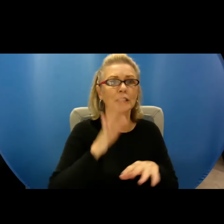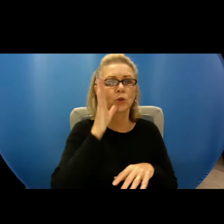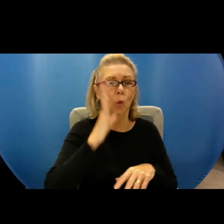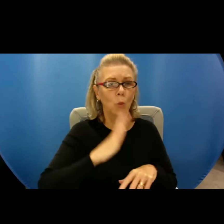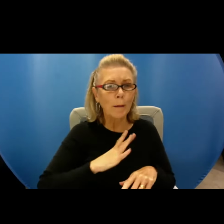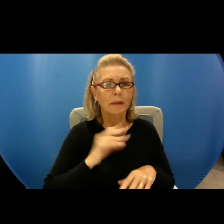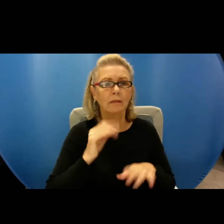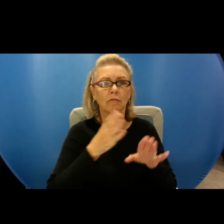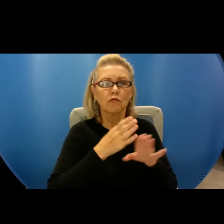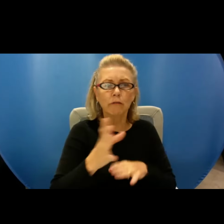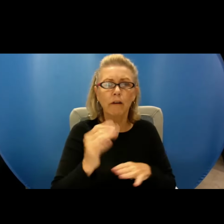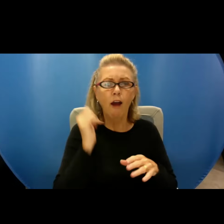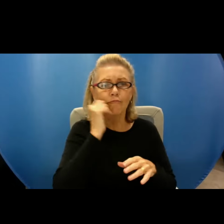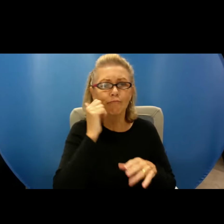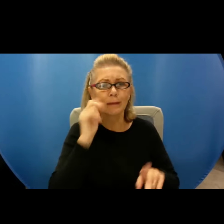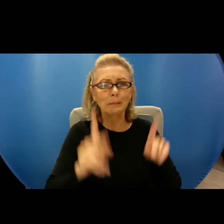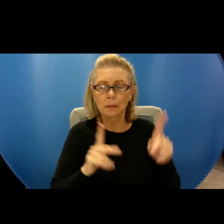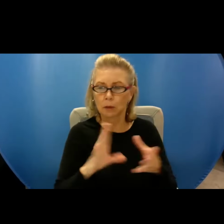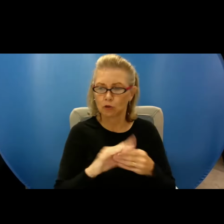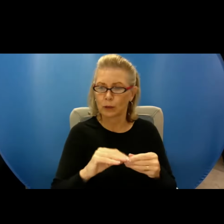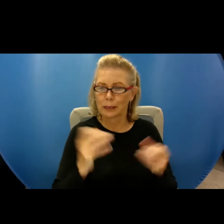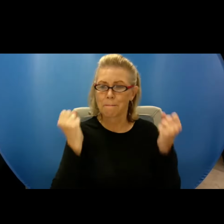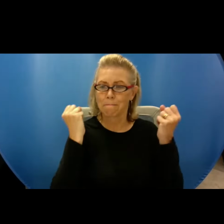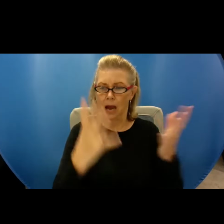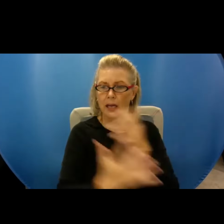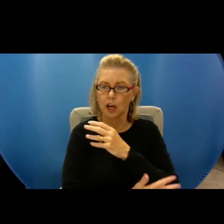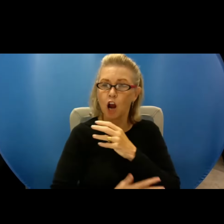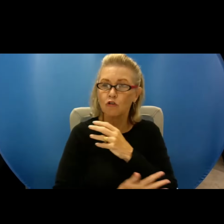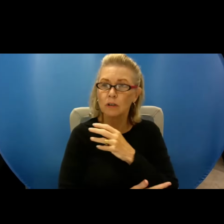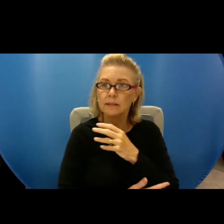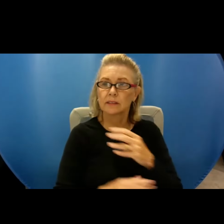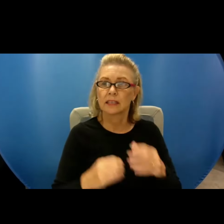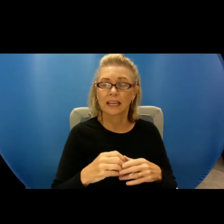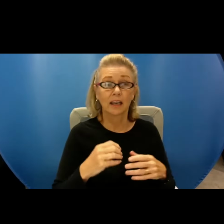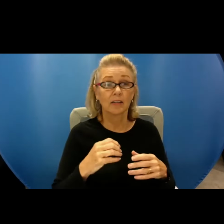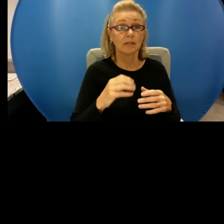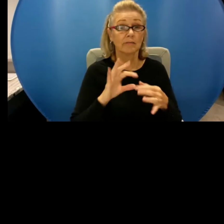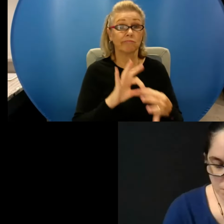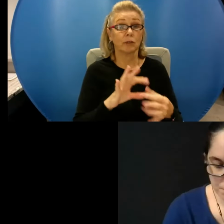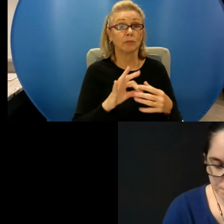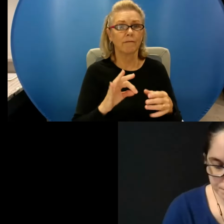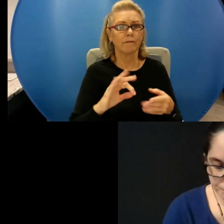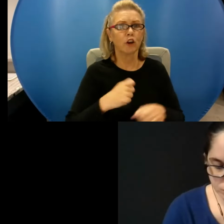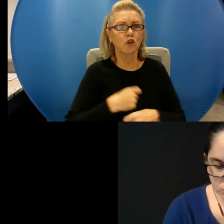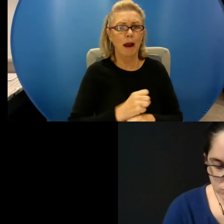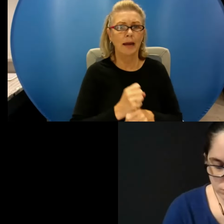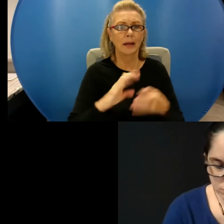stories in many countries. But, in terms of creating a community of care, I feel the biggest success for